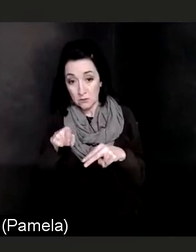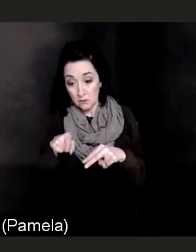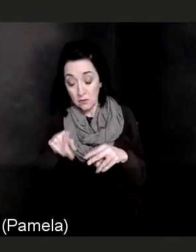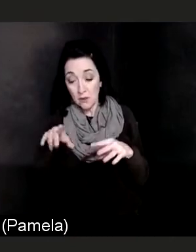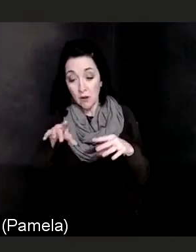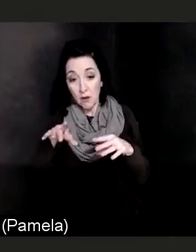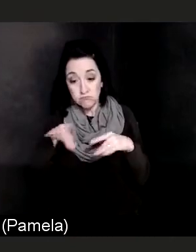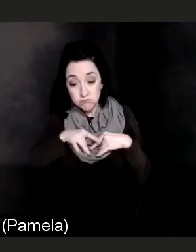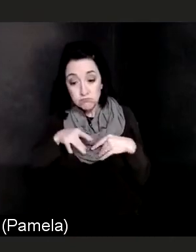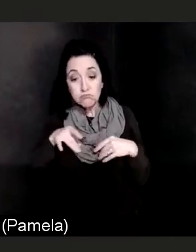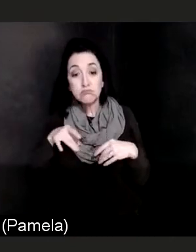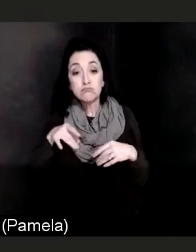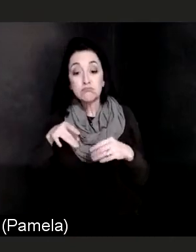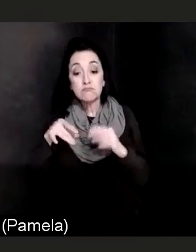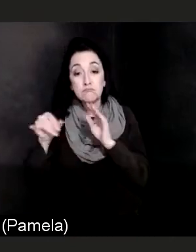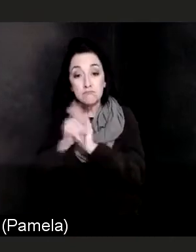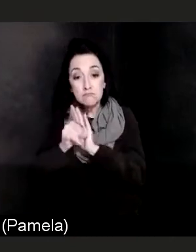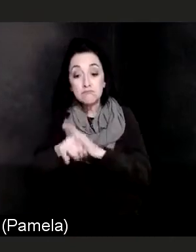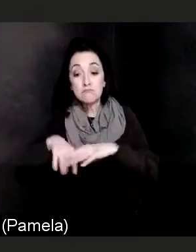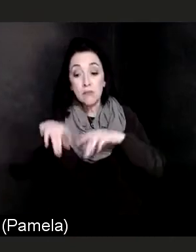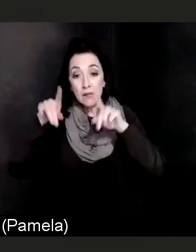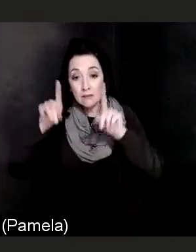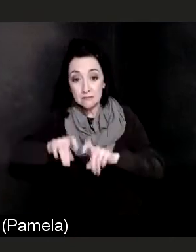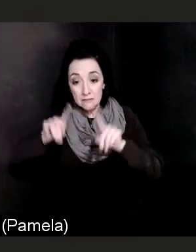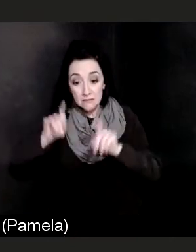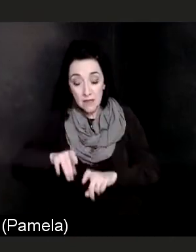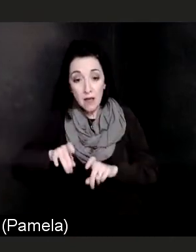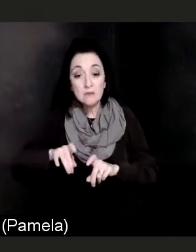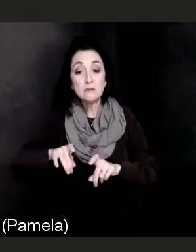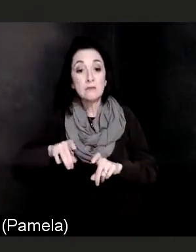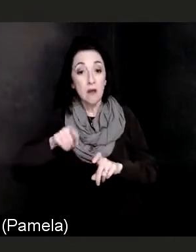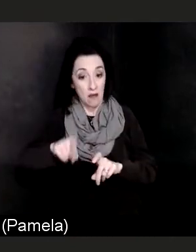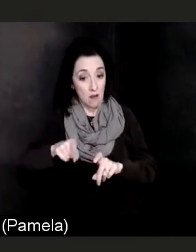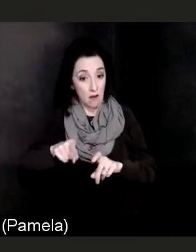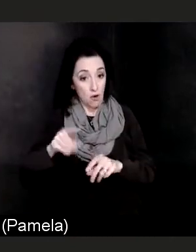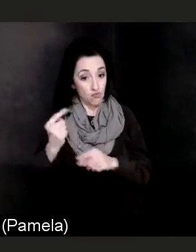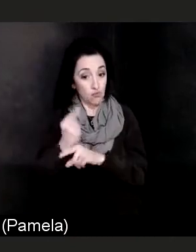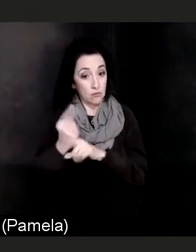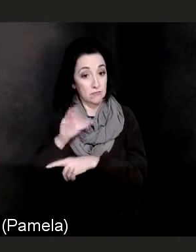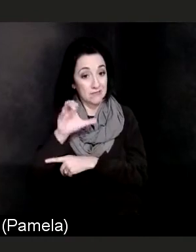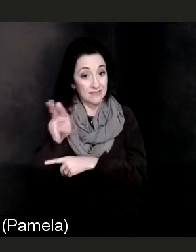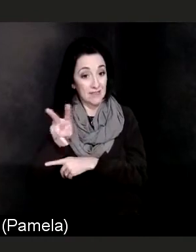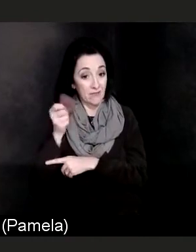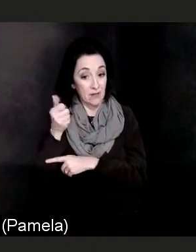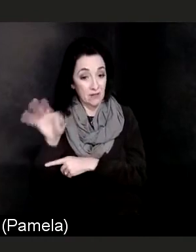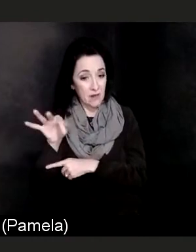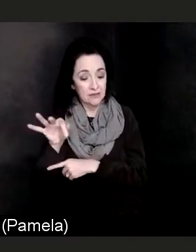So again, those three strains of the virus that I just discussed are B as in boy, 117,